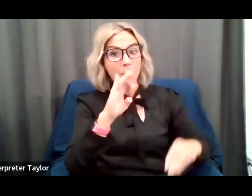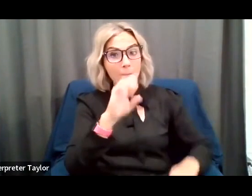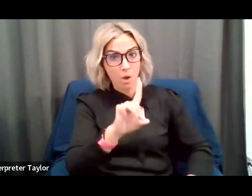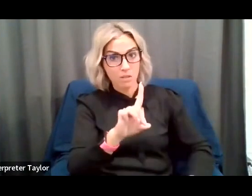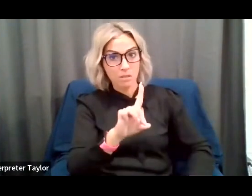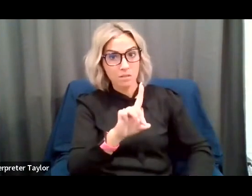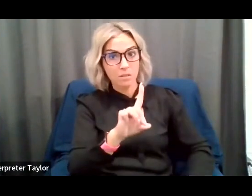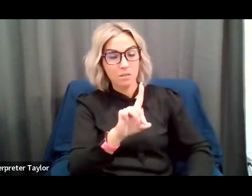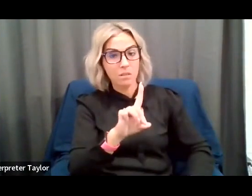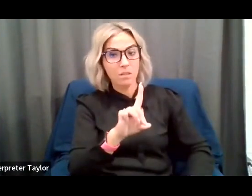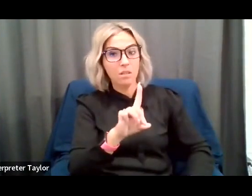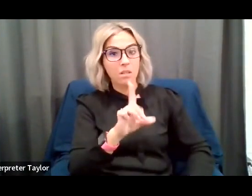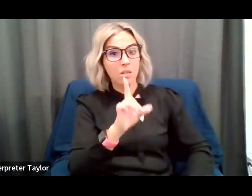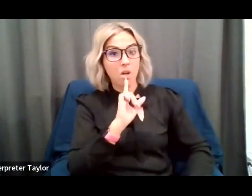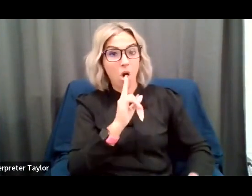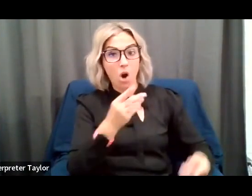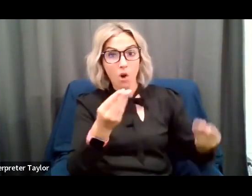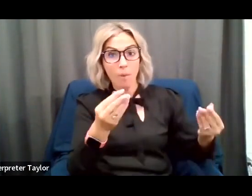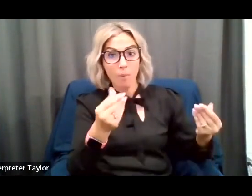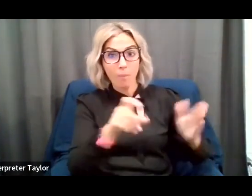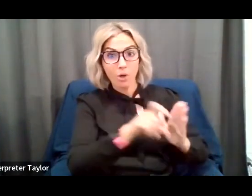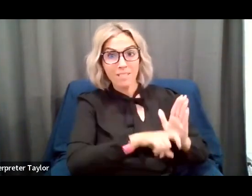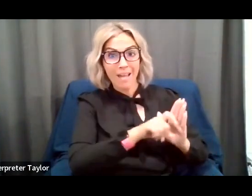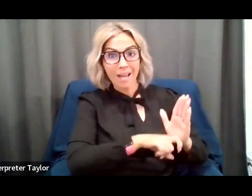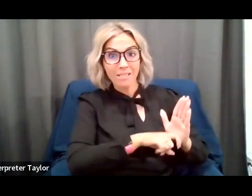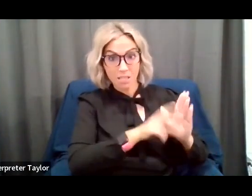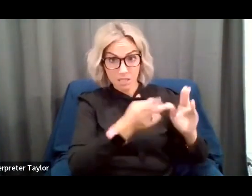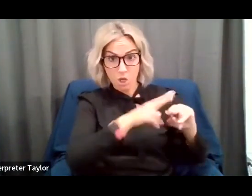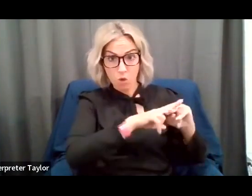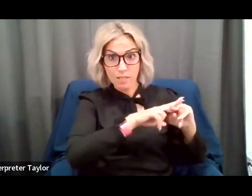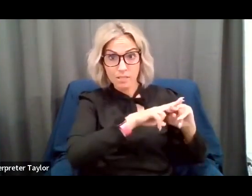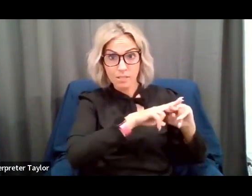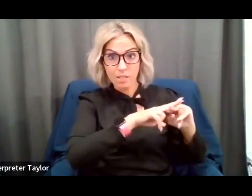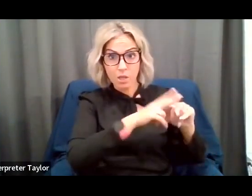Are the property taxes going to go up with the people that have to